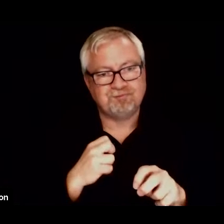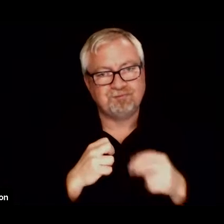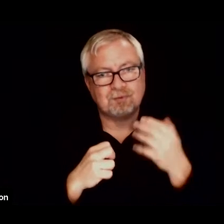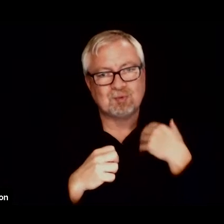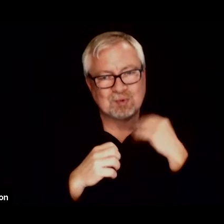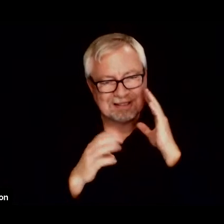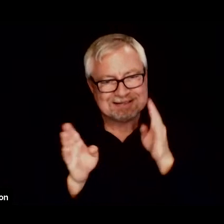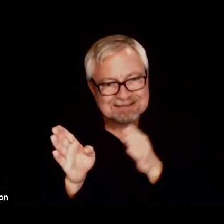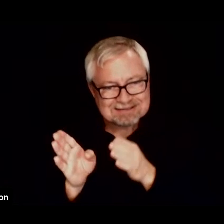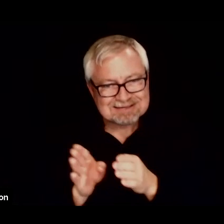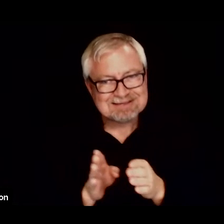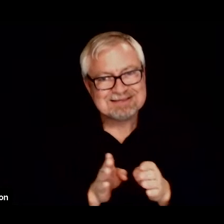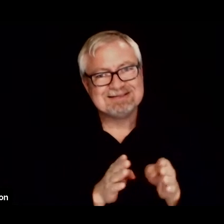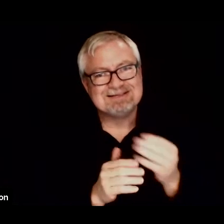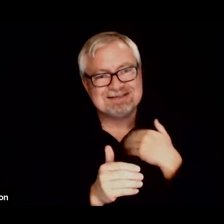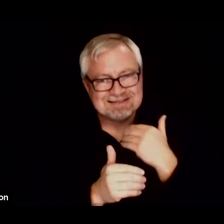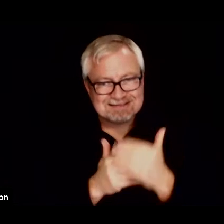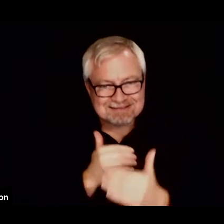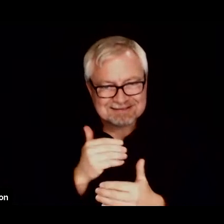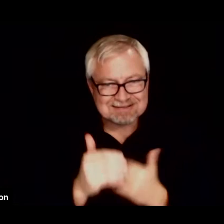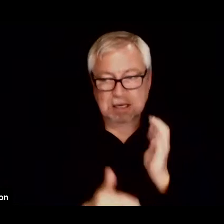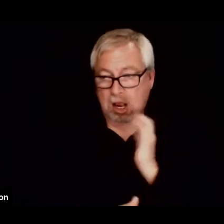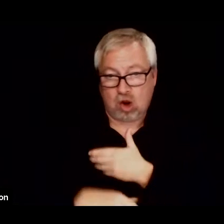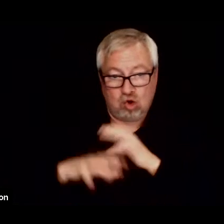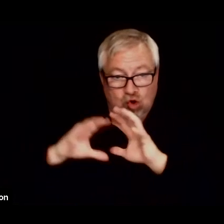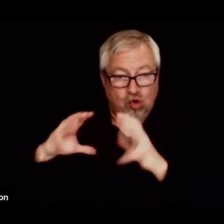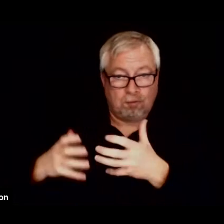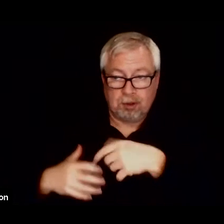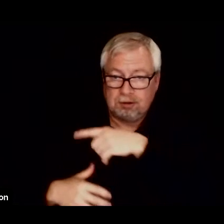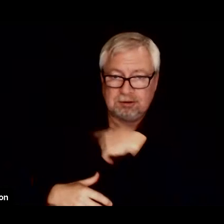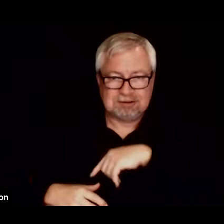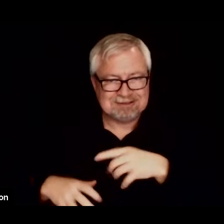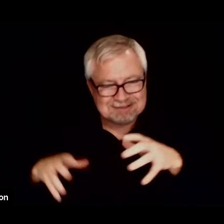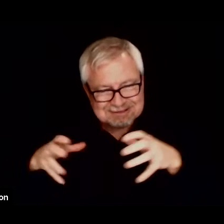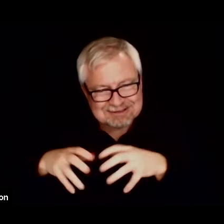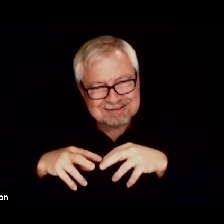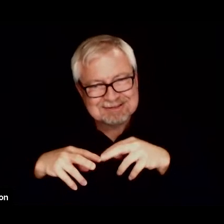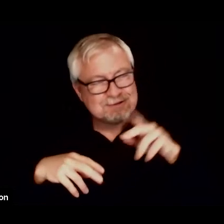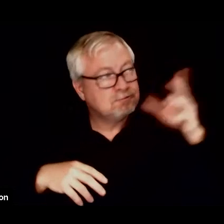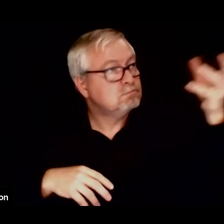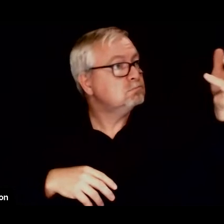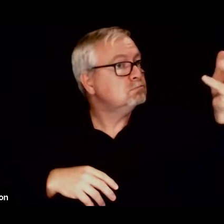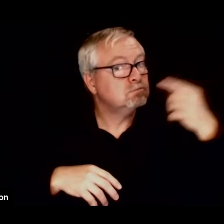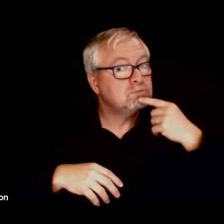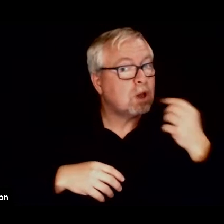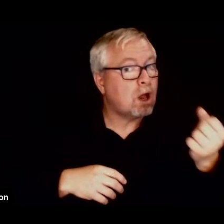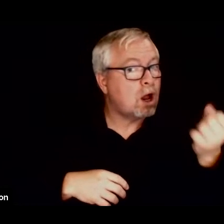get together as quickly as we can after we hear from acip may i just do a quick follow-up chris